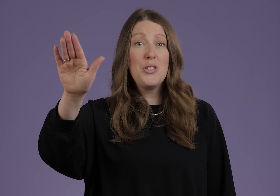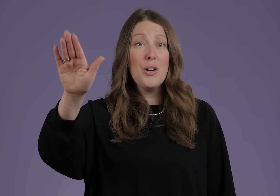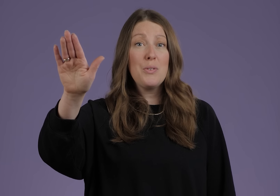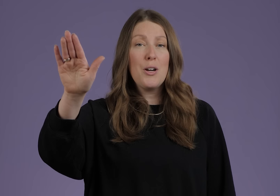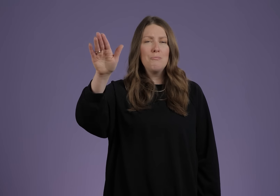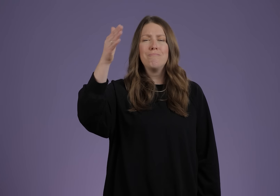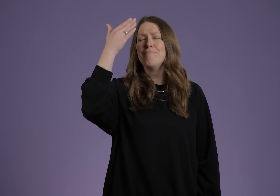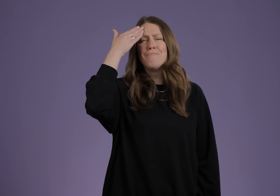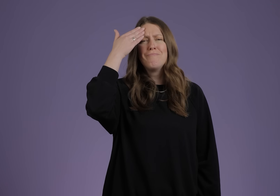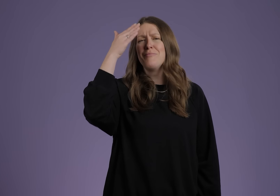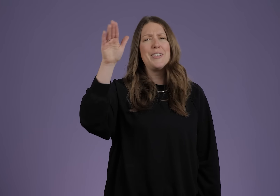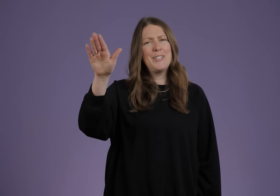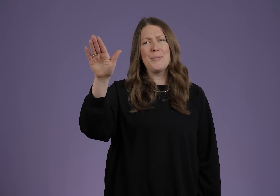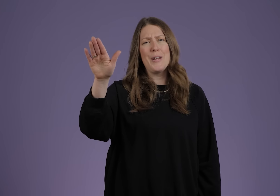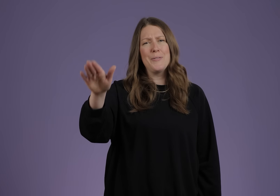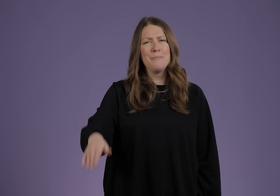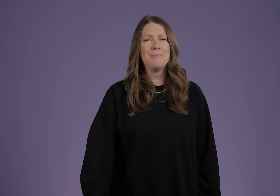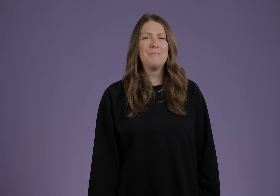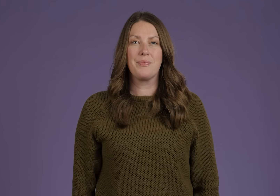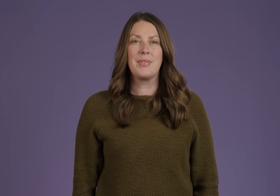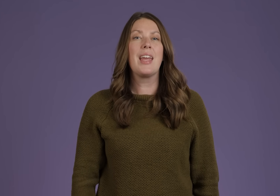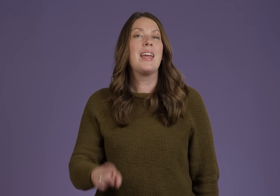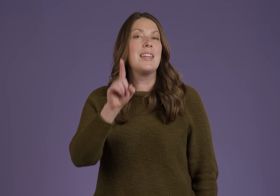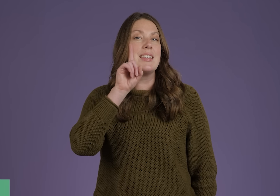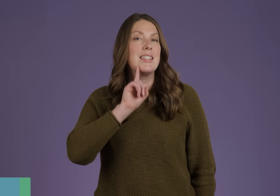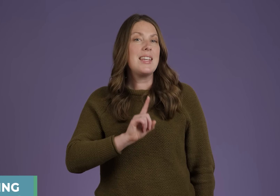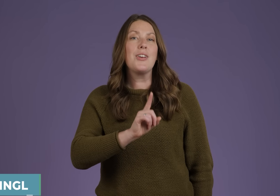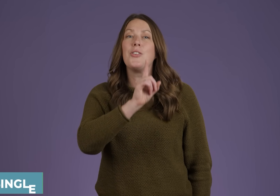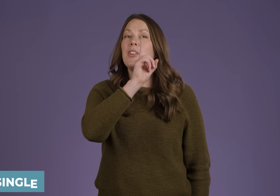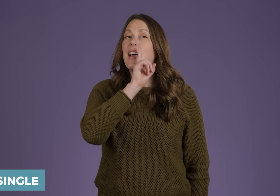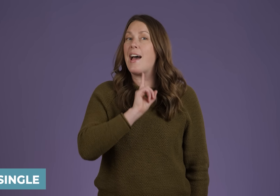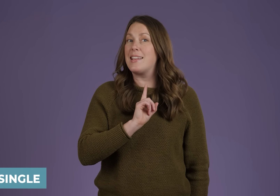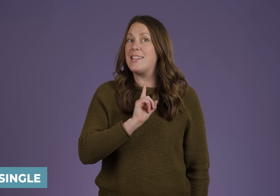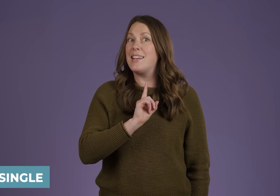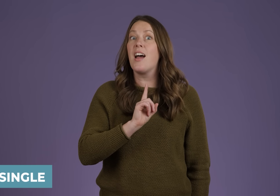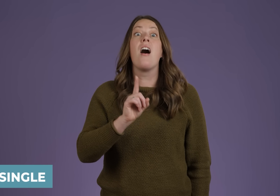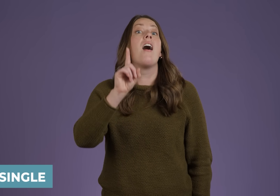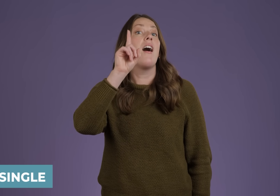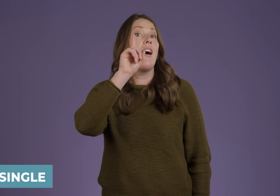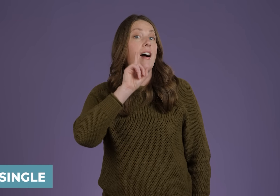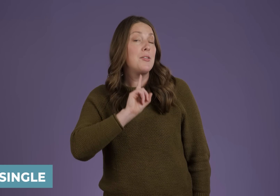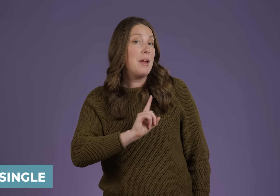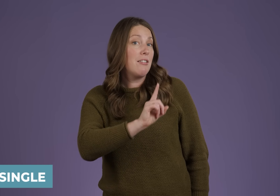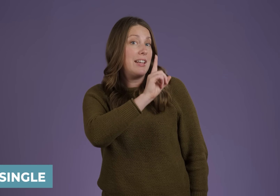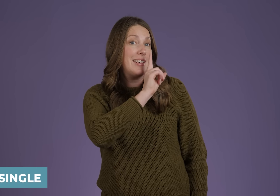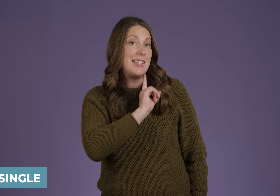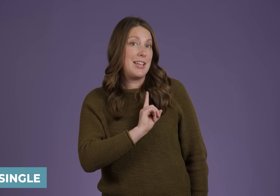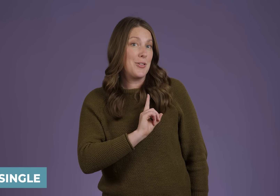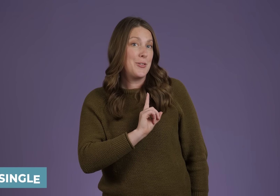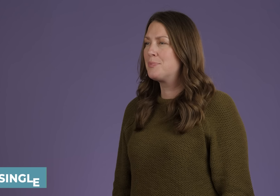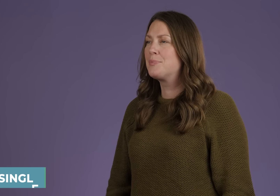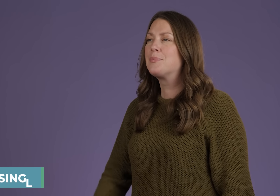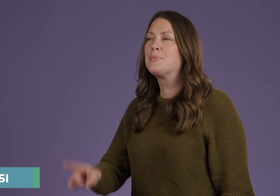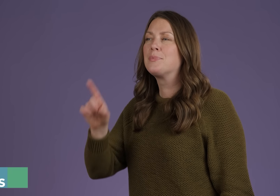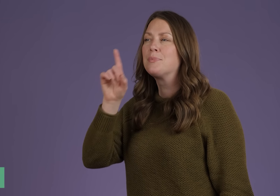Don't know Don't know Single. as in unmarried Single